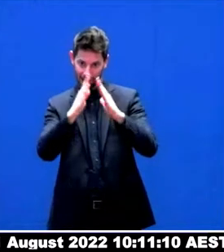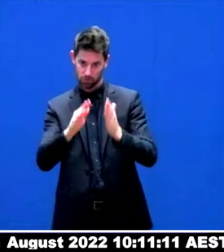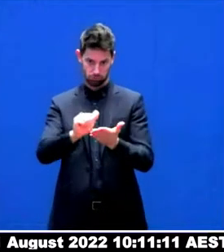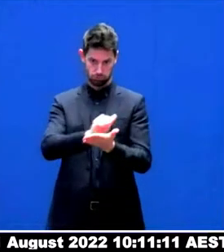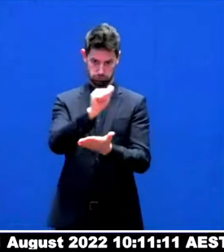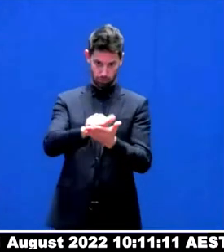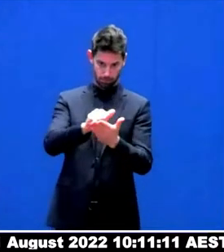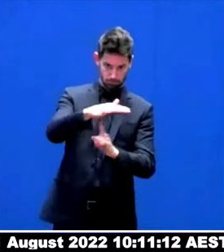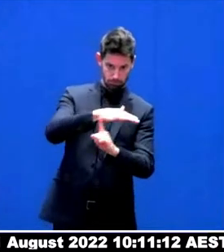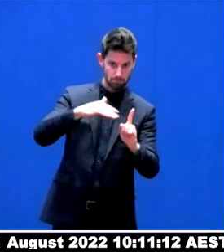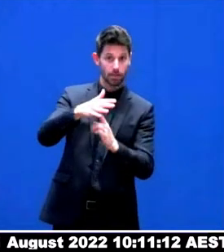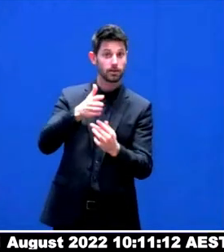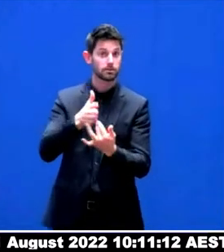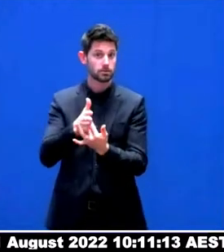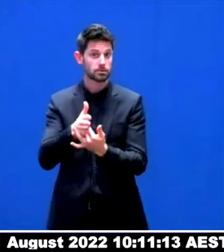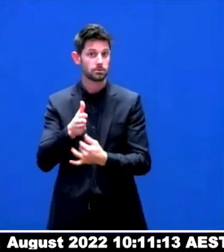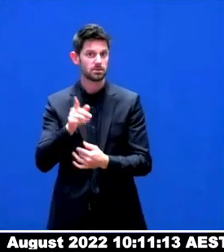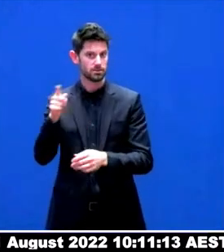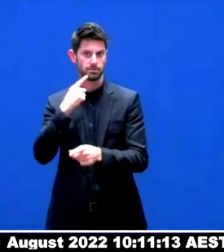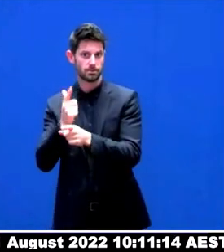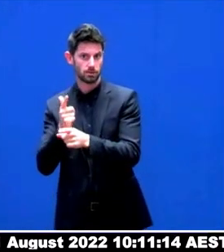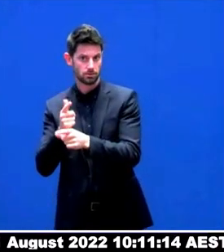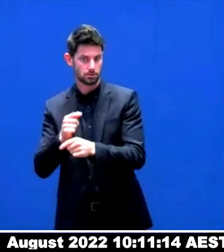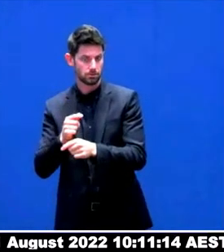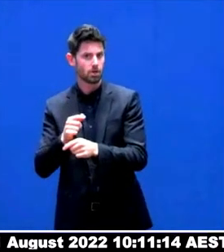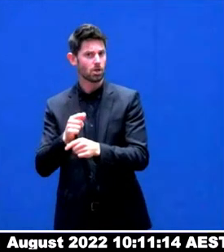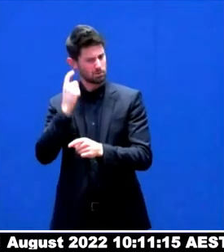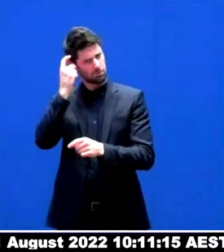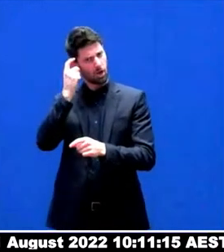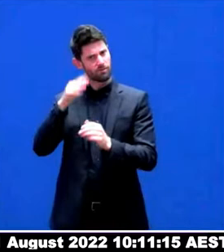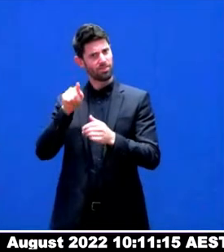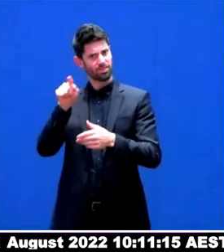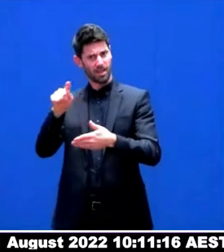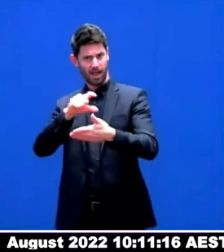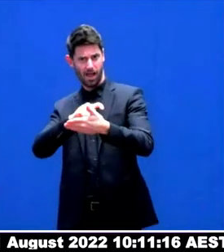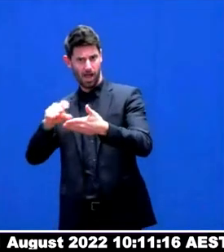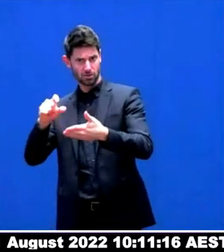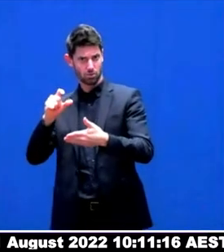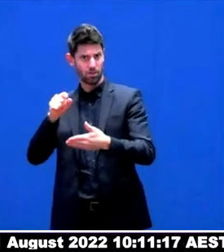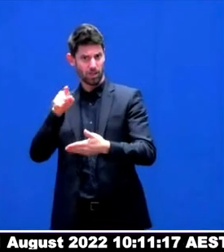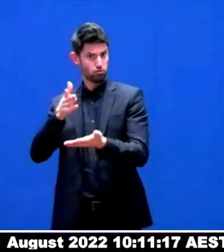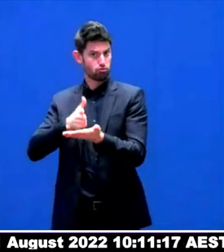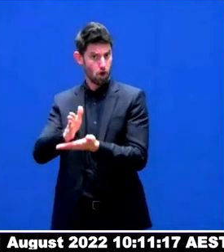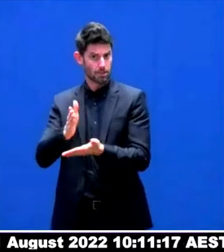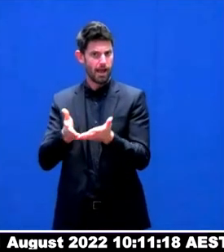When you look at the content of that right, how does that right inform the development of